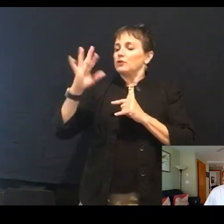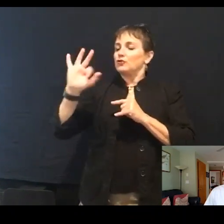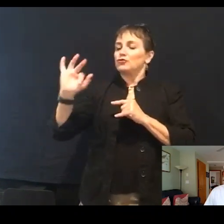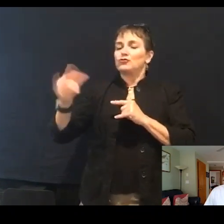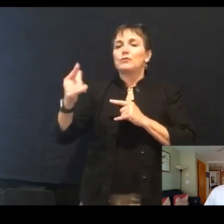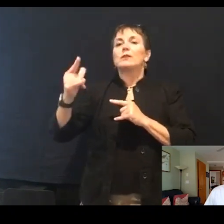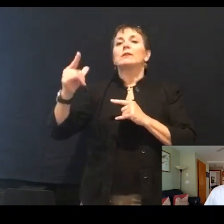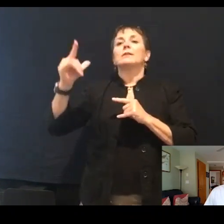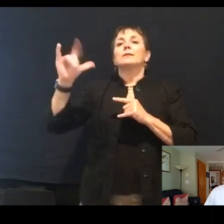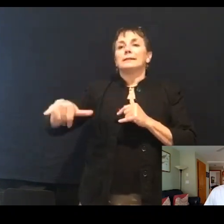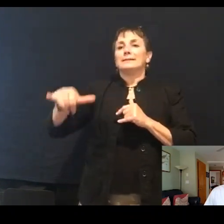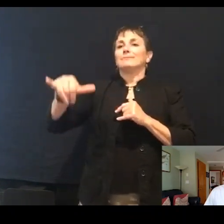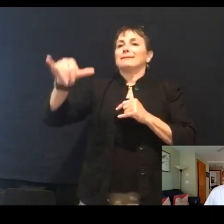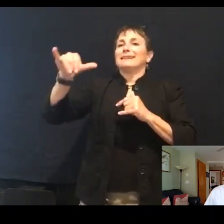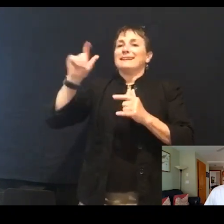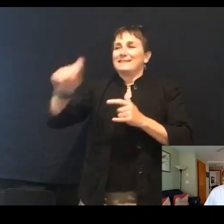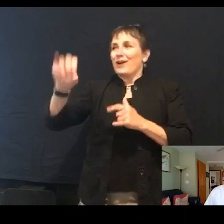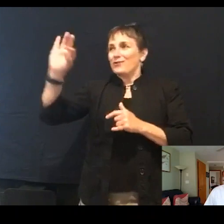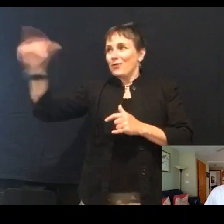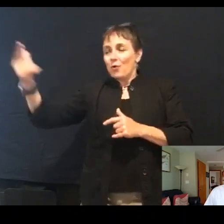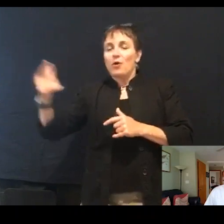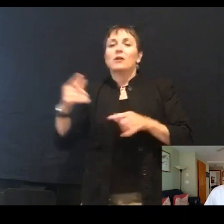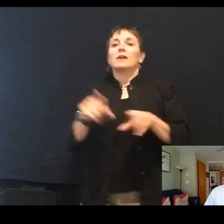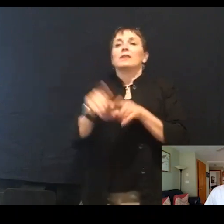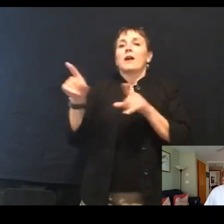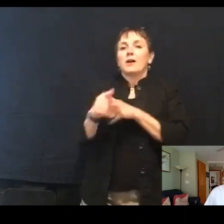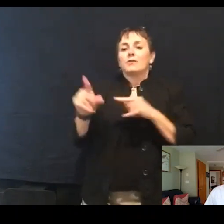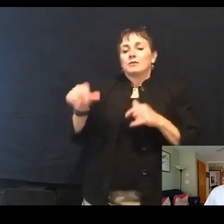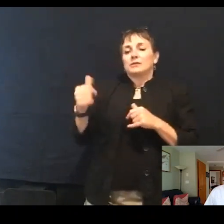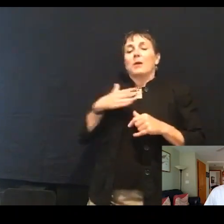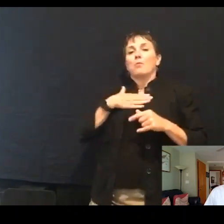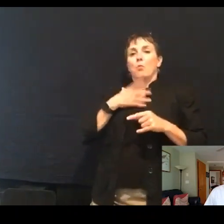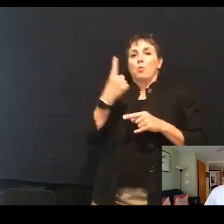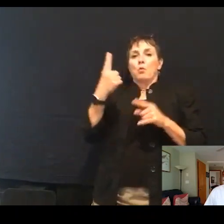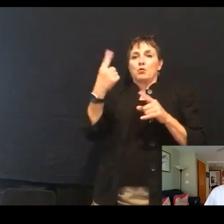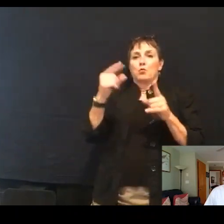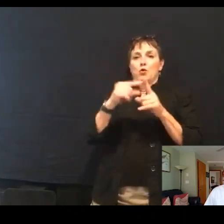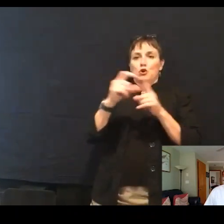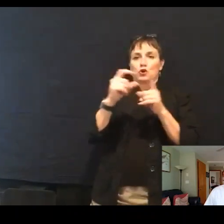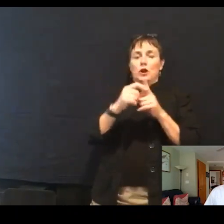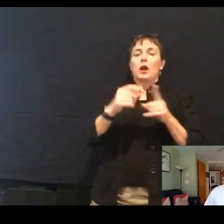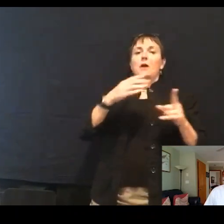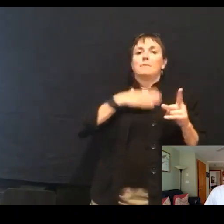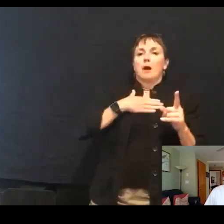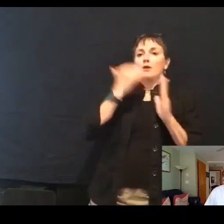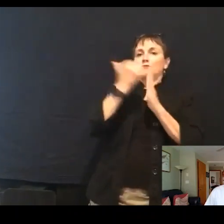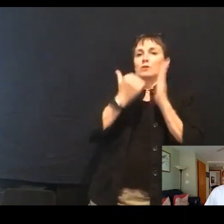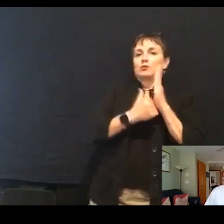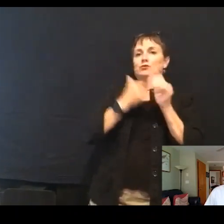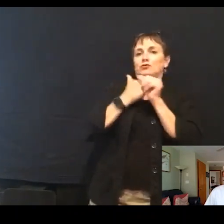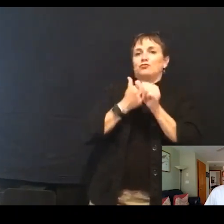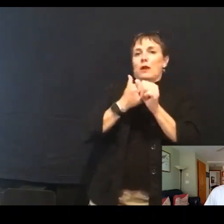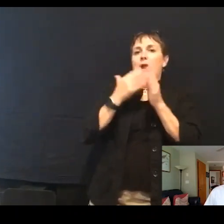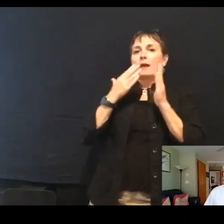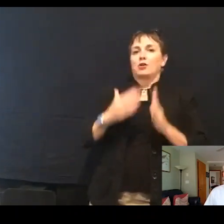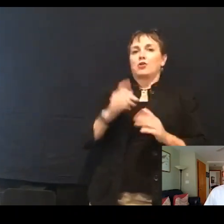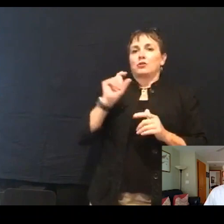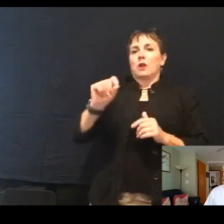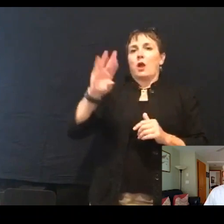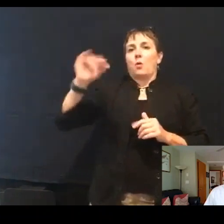it is just one single word, myretinatracker.org. And if you have any questions about My Retina Tracker,